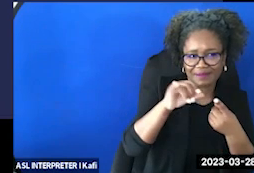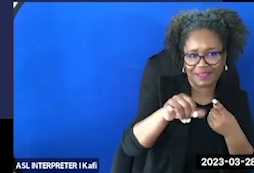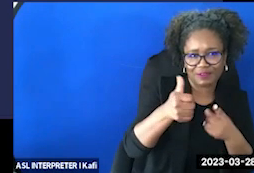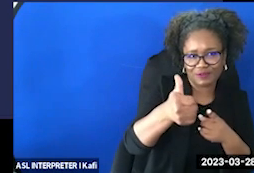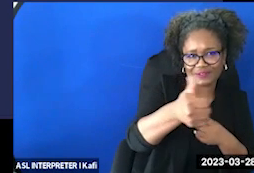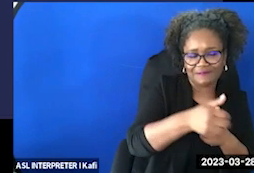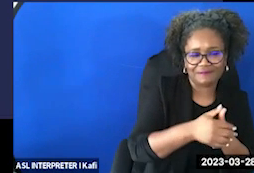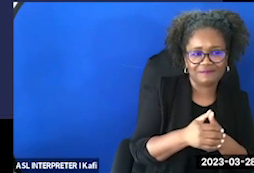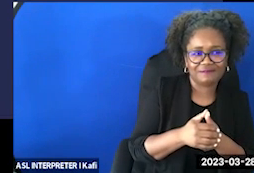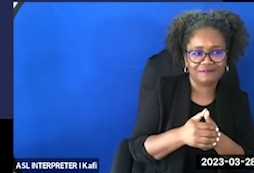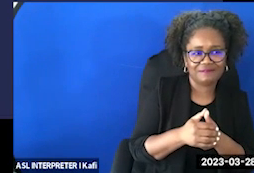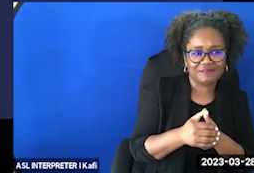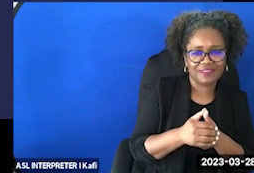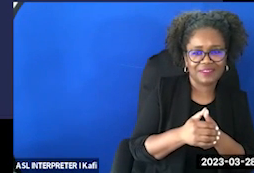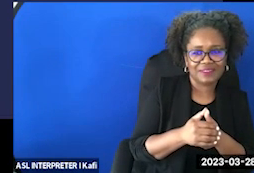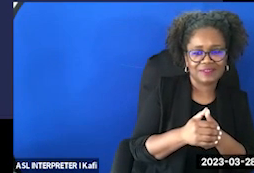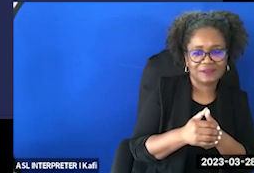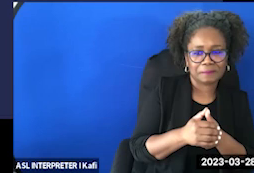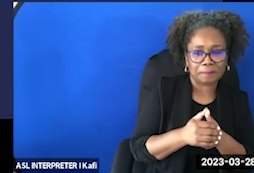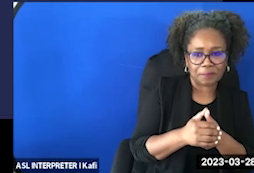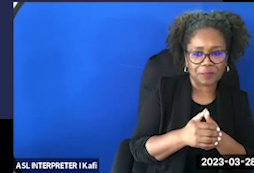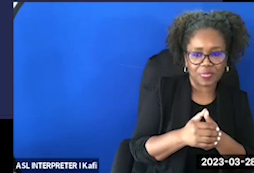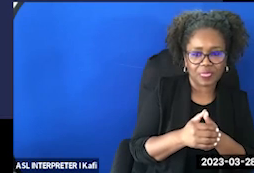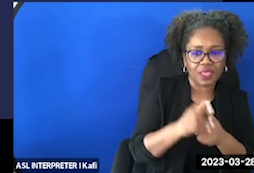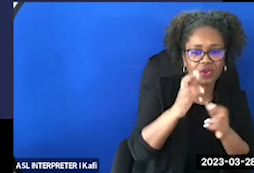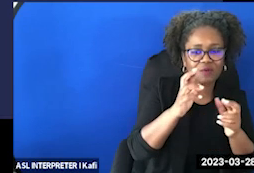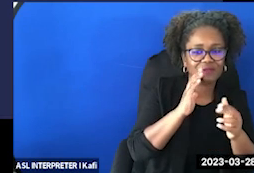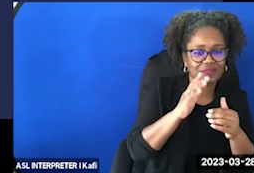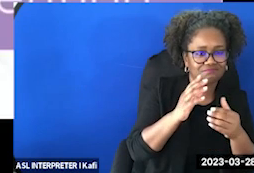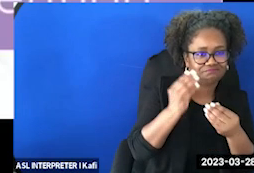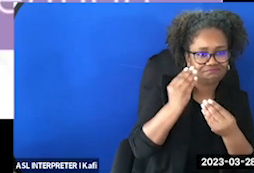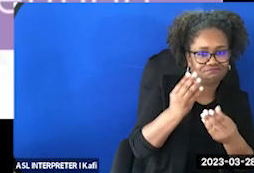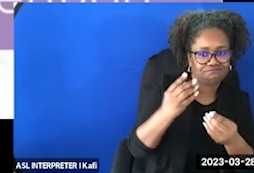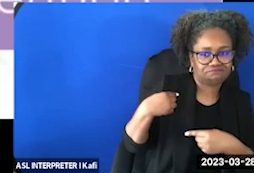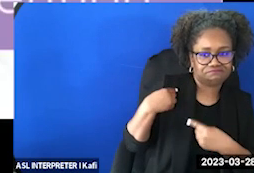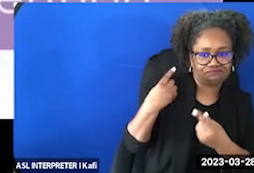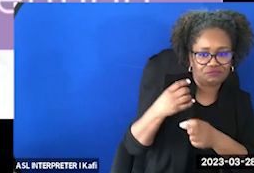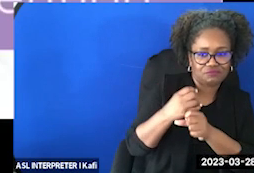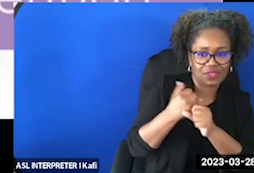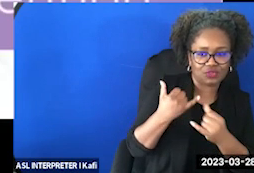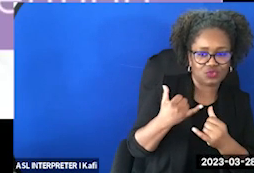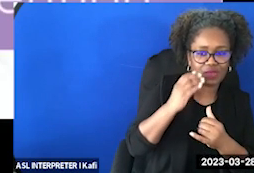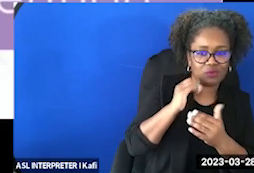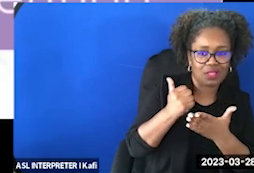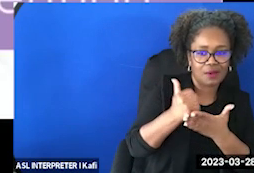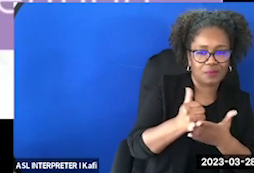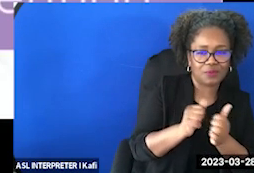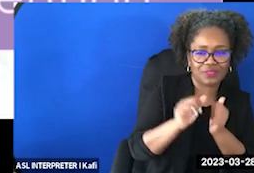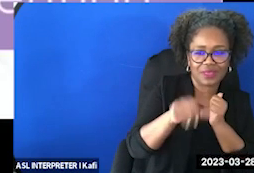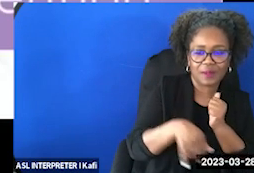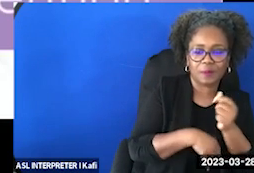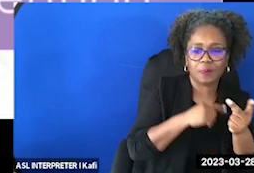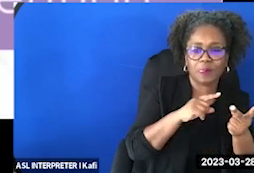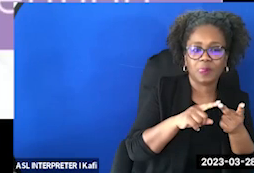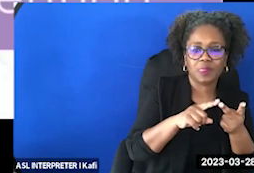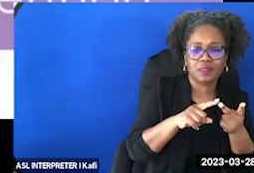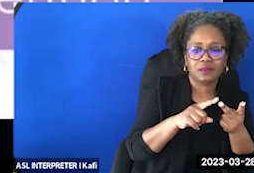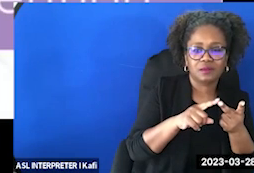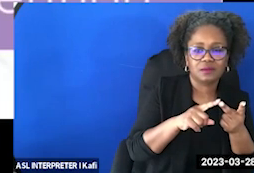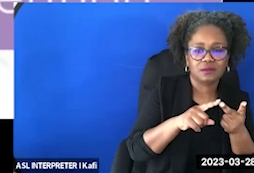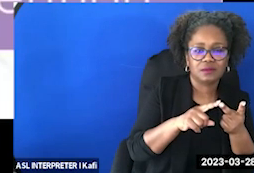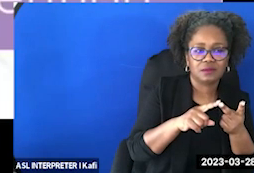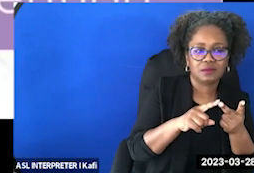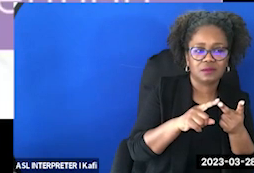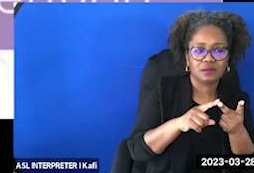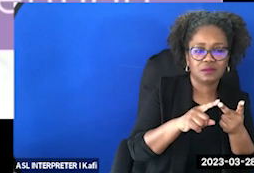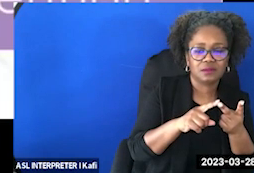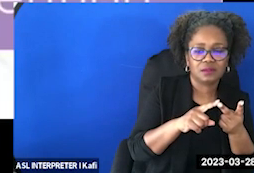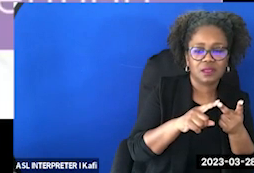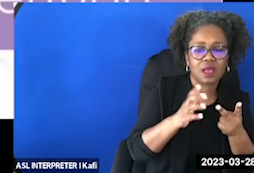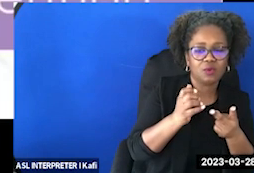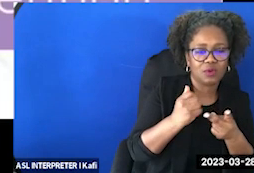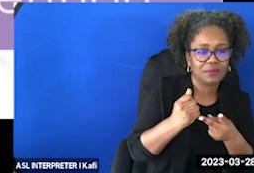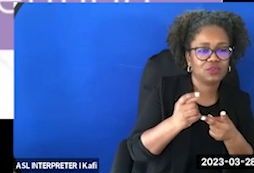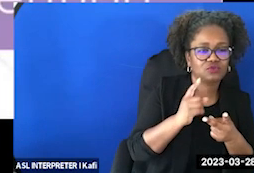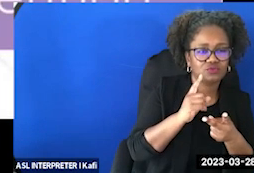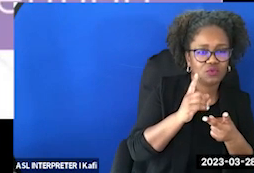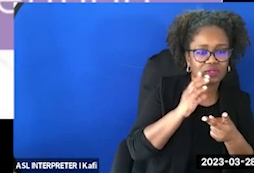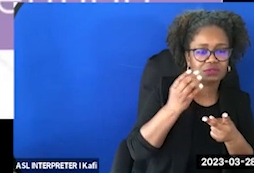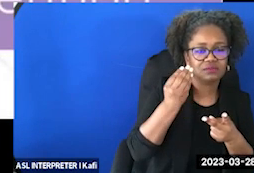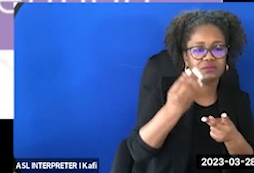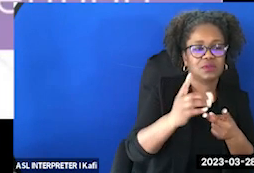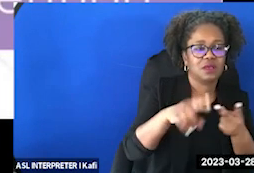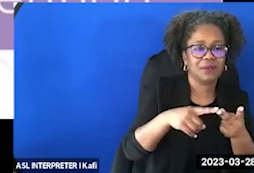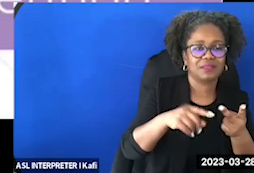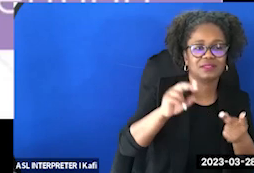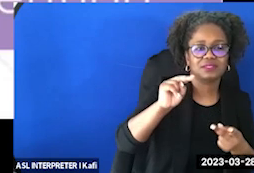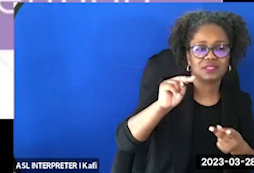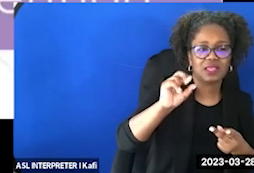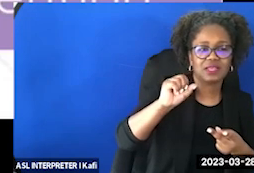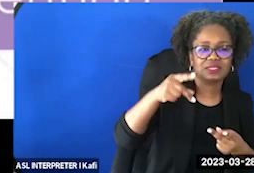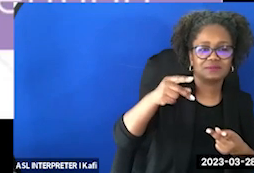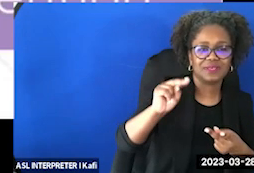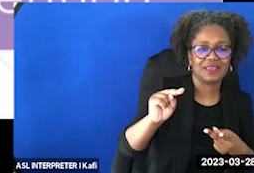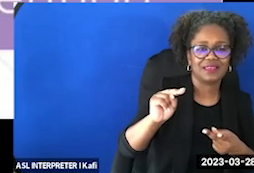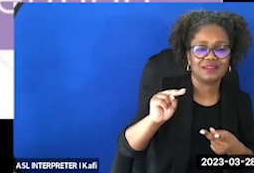Debbie Stine, Science & Technology Policy Academy: put together hopefully all this stuff I've told you will help. And then I just wanted to make sure people knew of this nspm forefronts. I'm a co-editor on forefront the science policy writing competition.